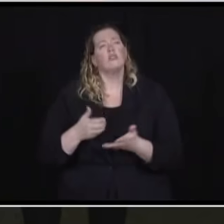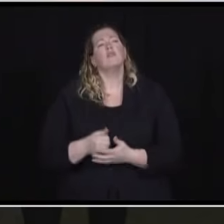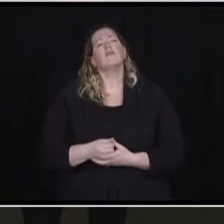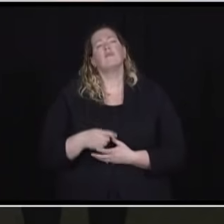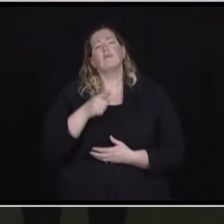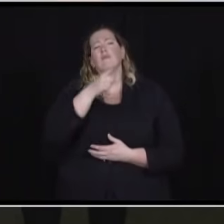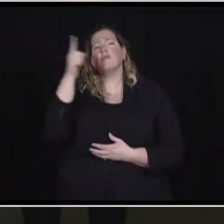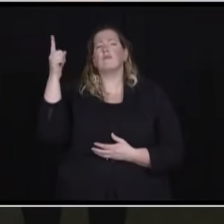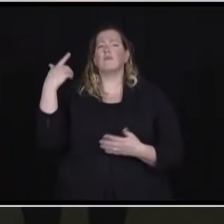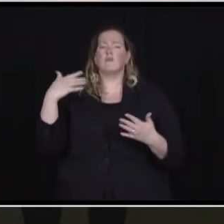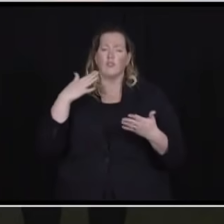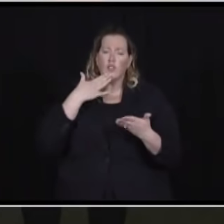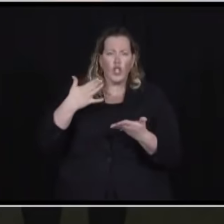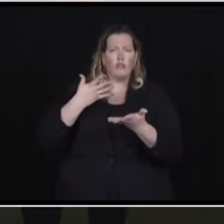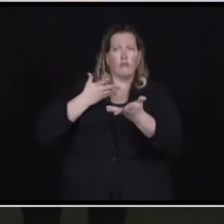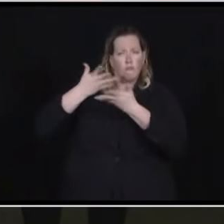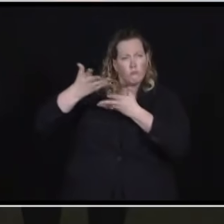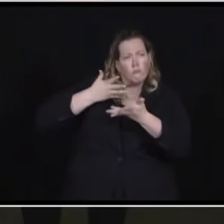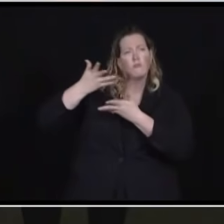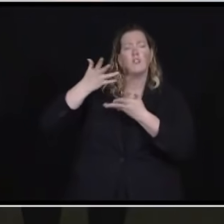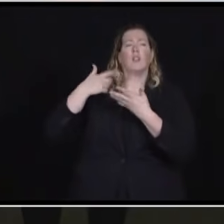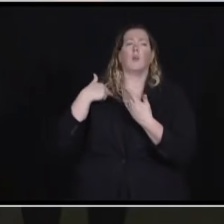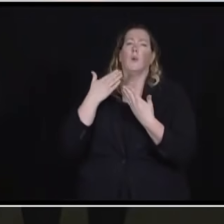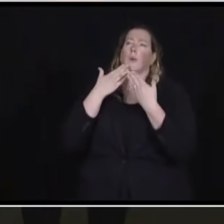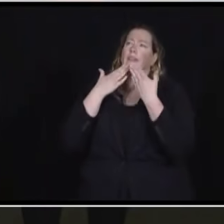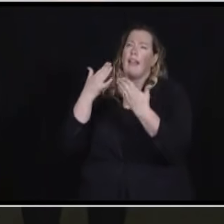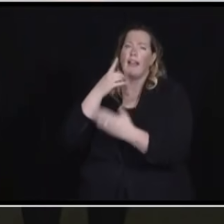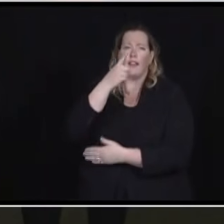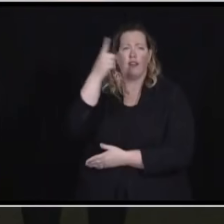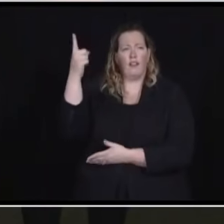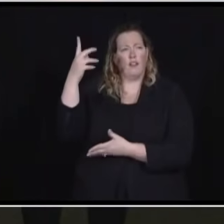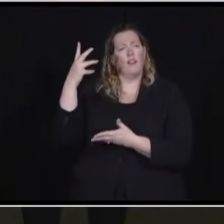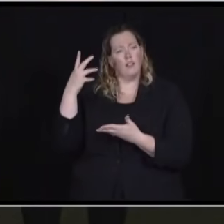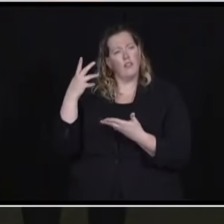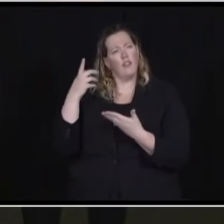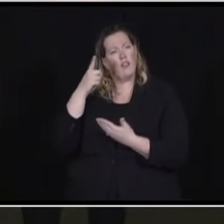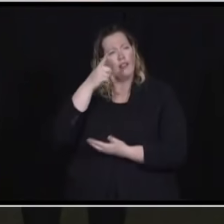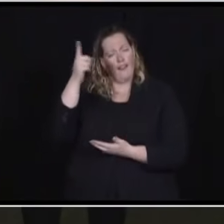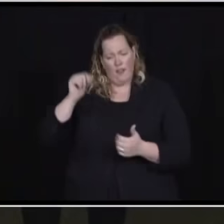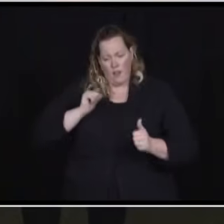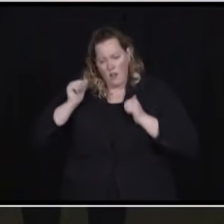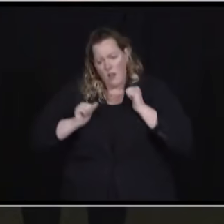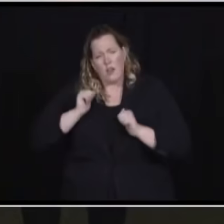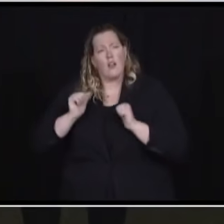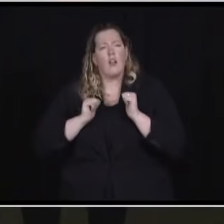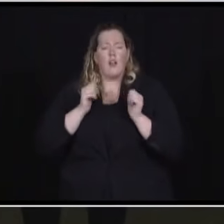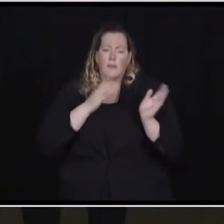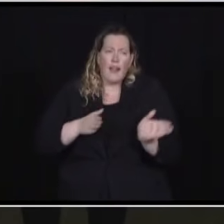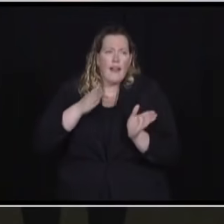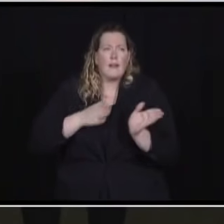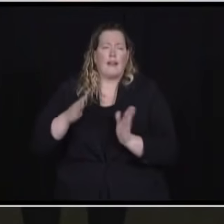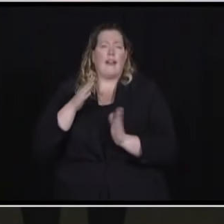and they've been very good in conversations and I want to thank them they are stepping up to the plate anyway we can.